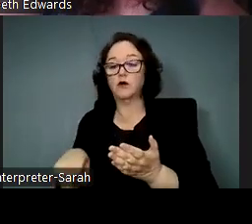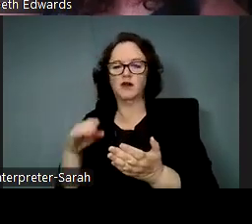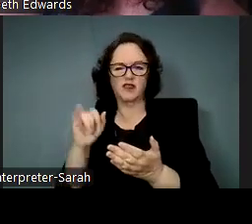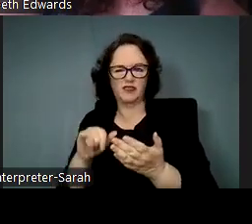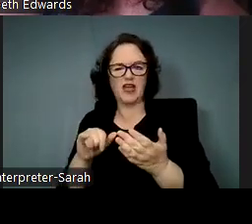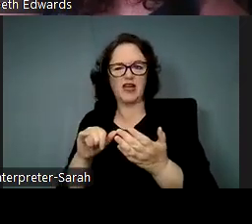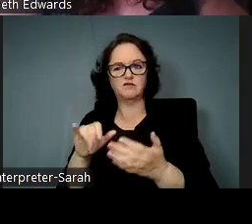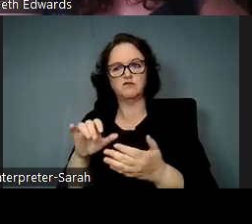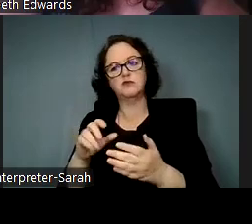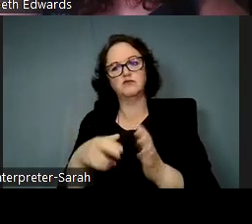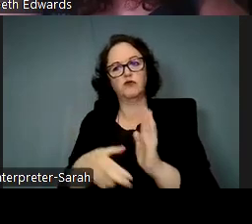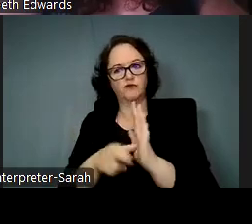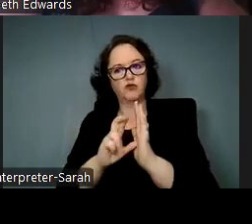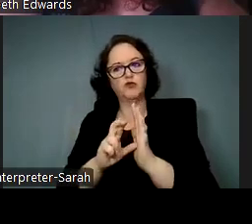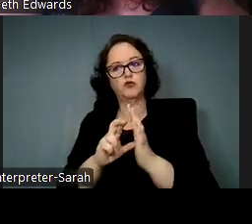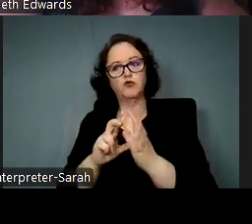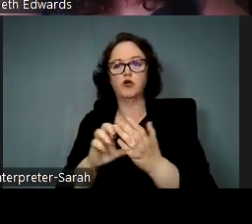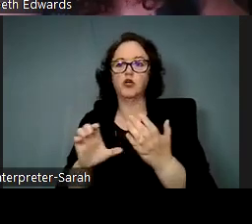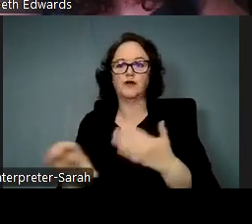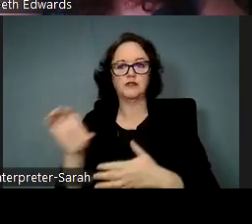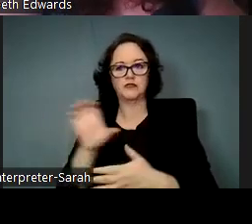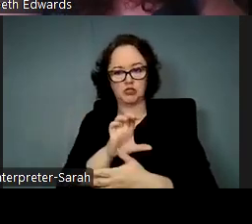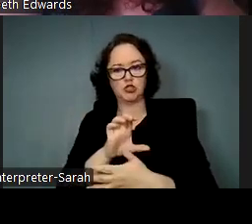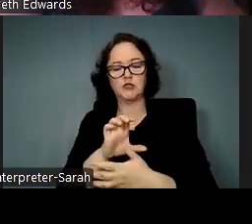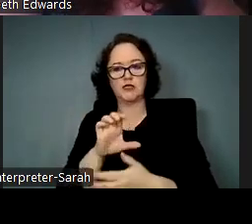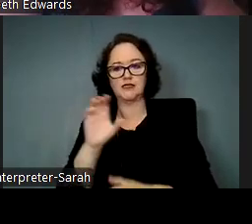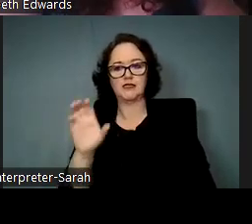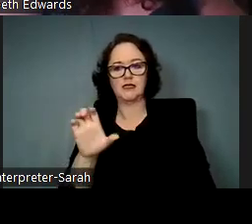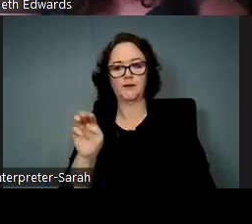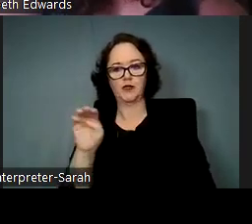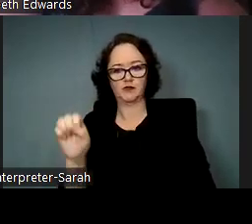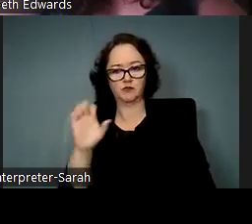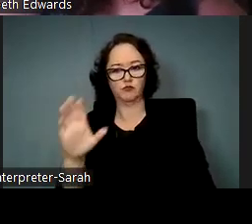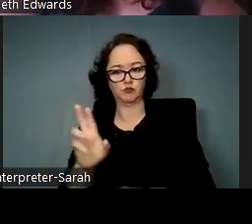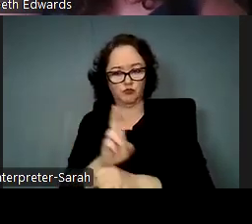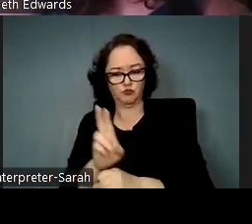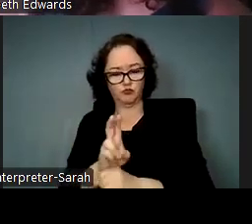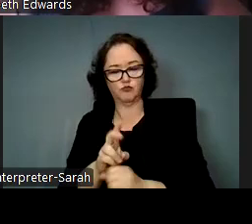that CMS will use. This is also a very long document, but it is